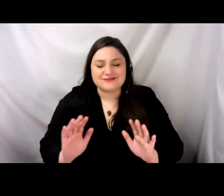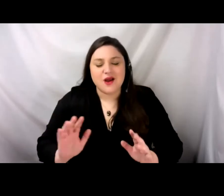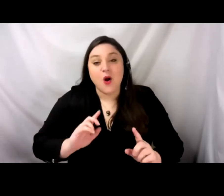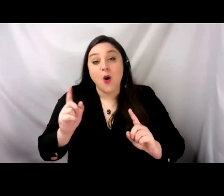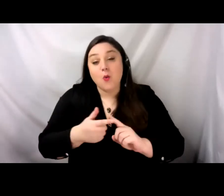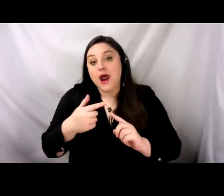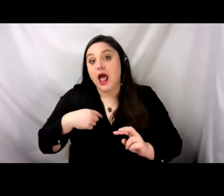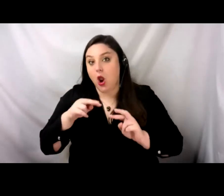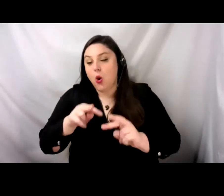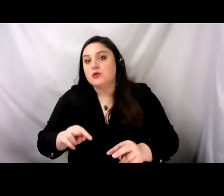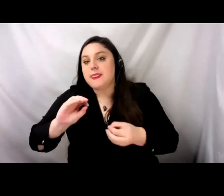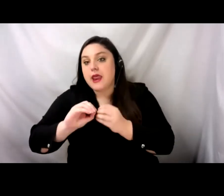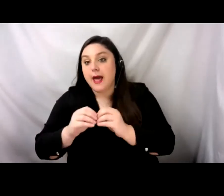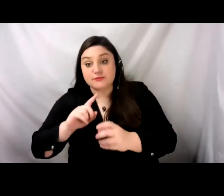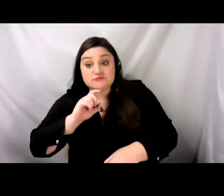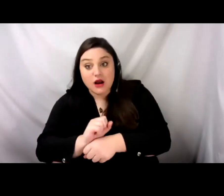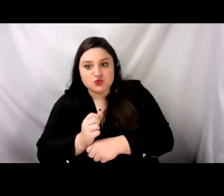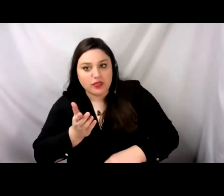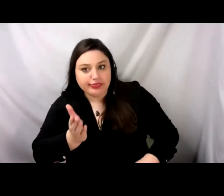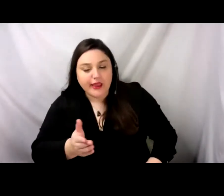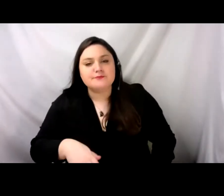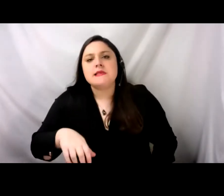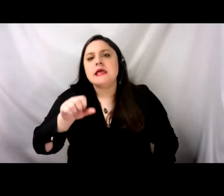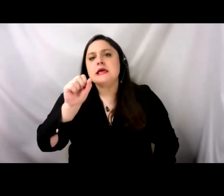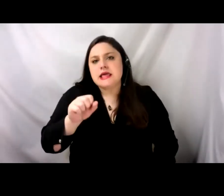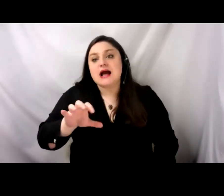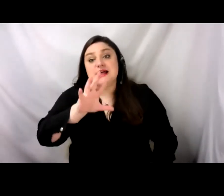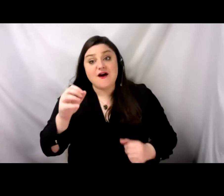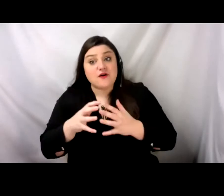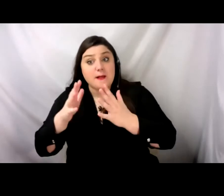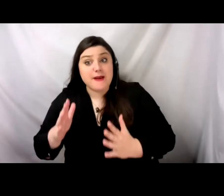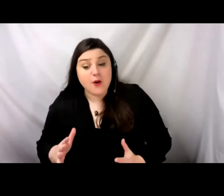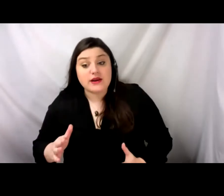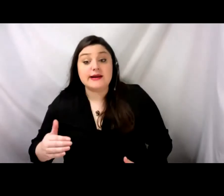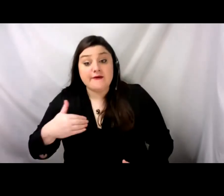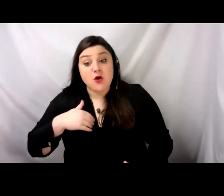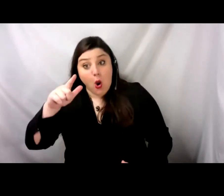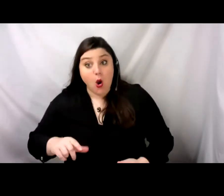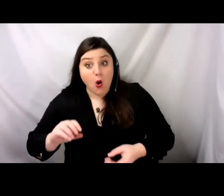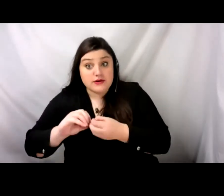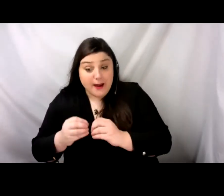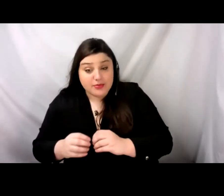vaccination. But Native American and Asian are really